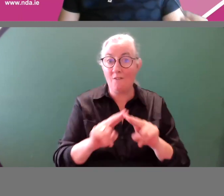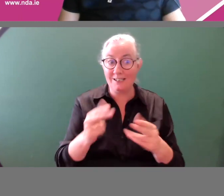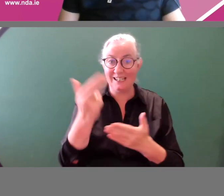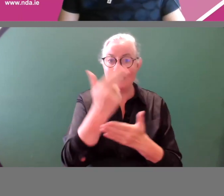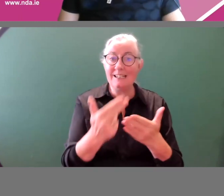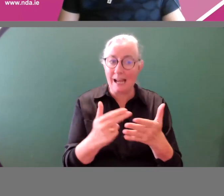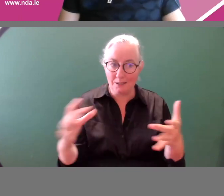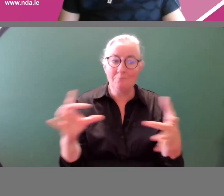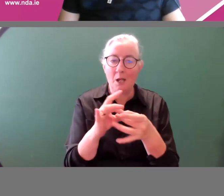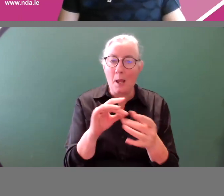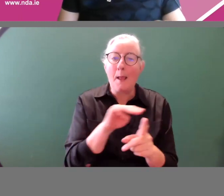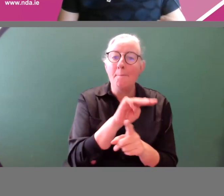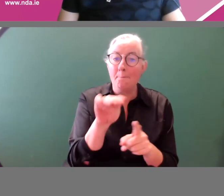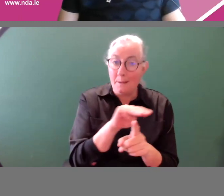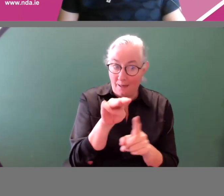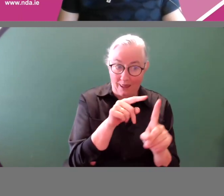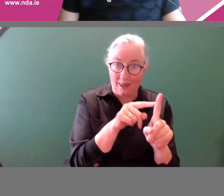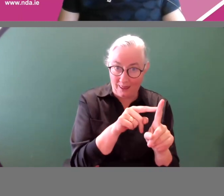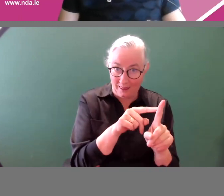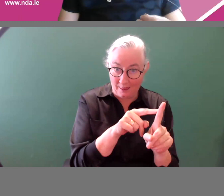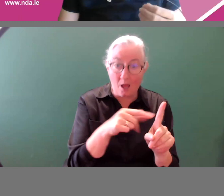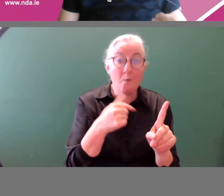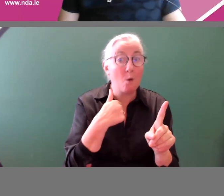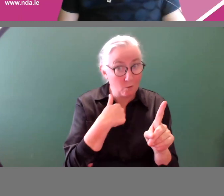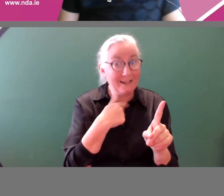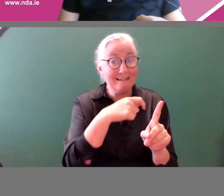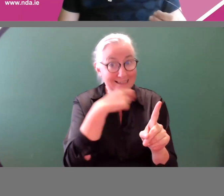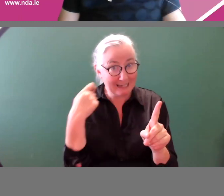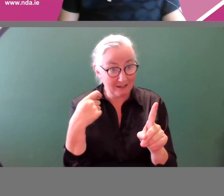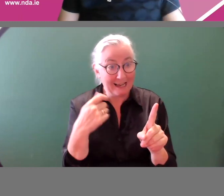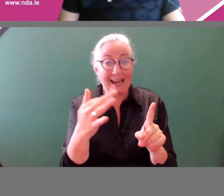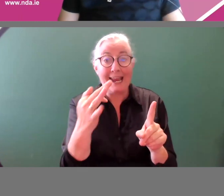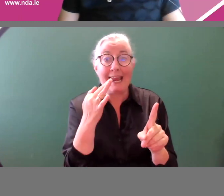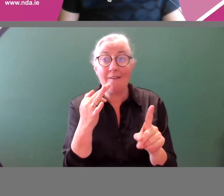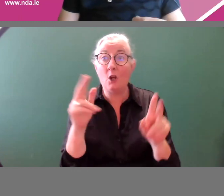under the people pillar but we would also argue that if we take the Universal Design approach as